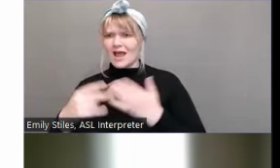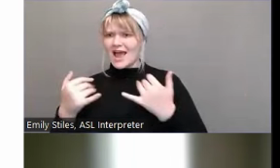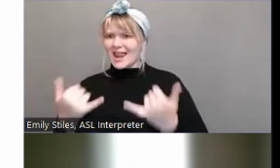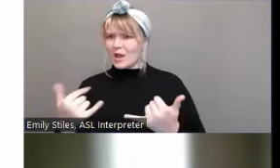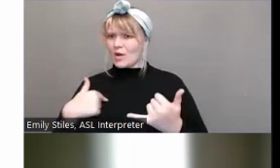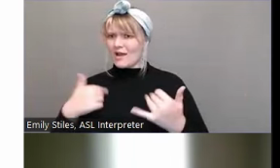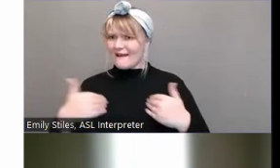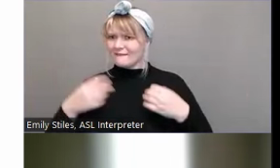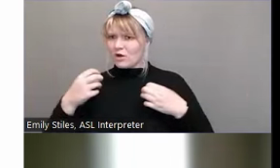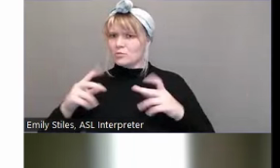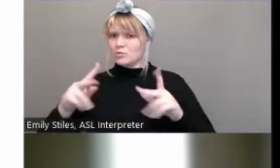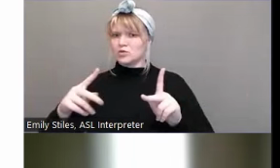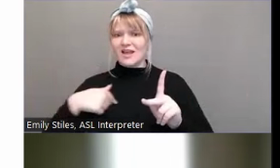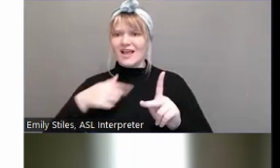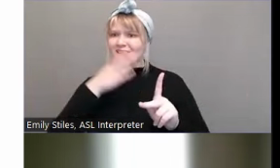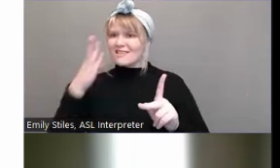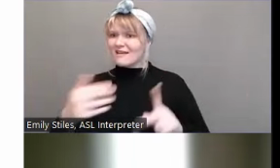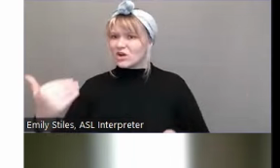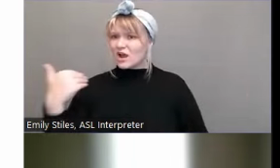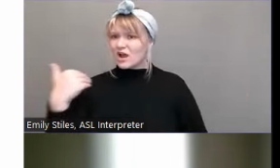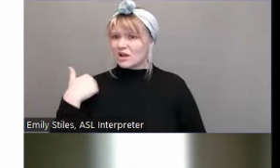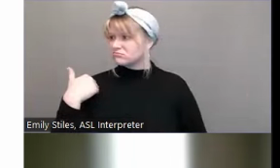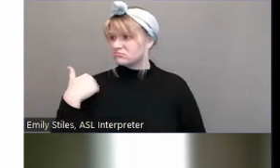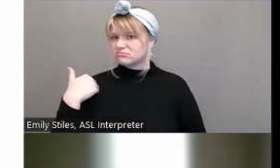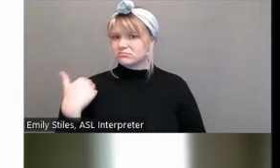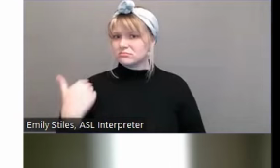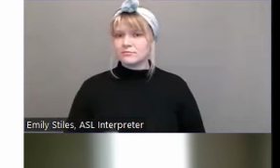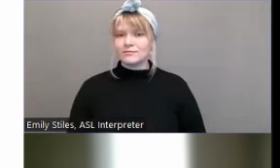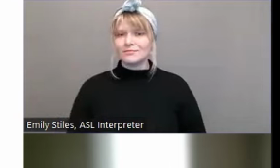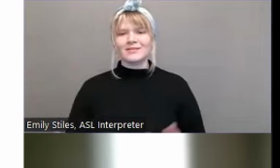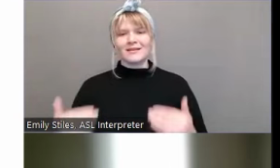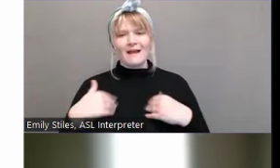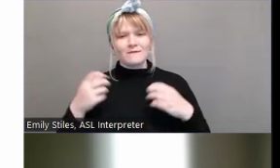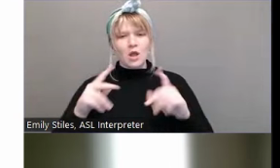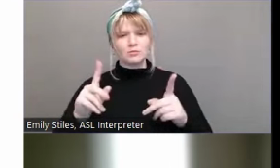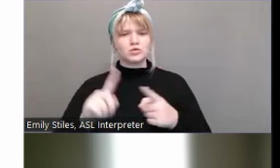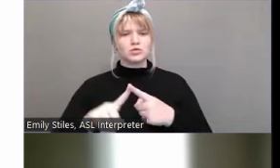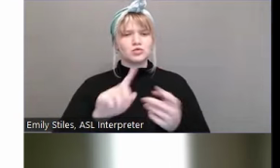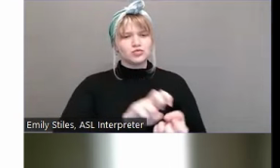It gave me the opportunity to transition to a nice, safe, affordable unit.